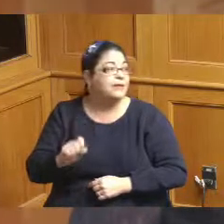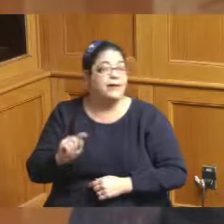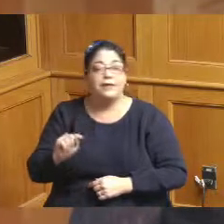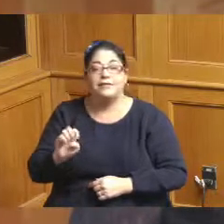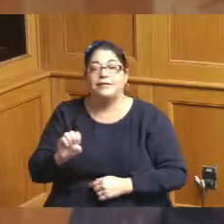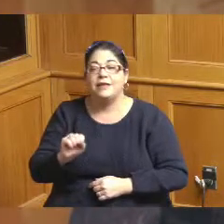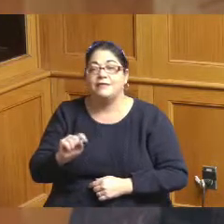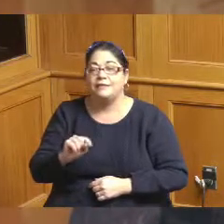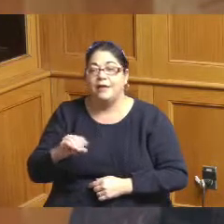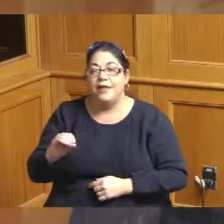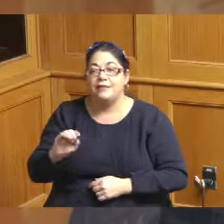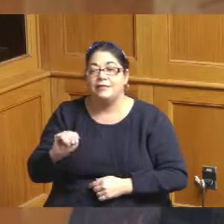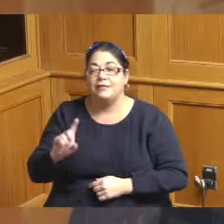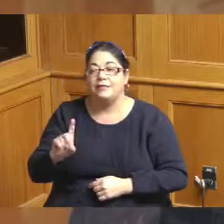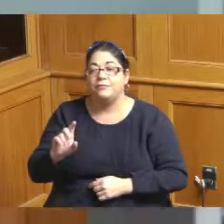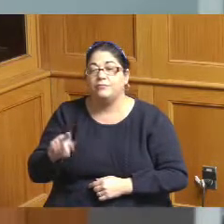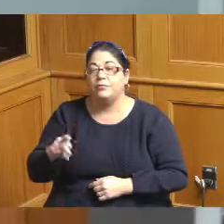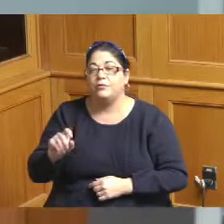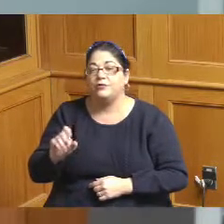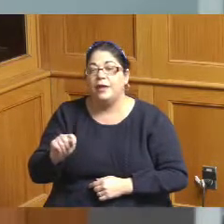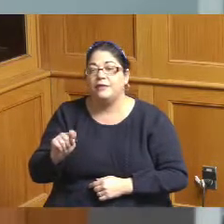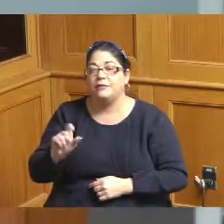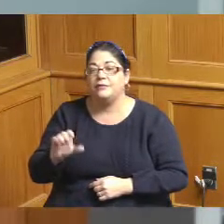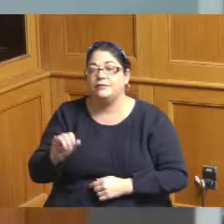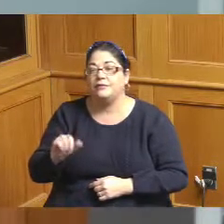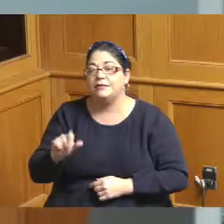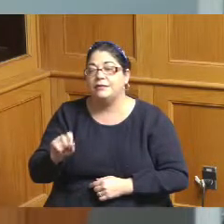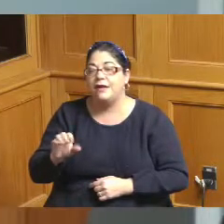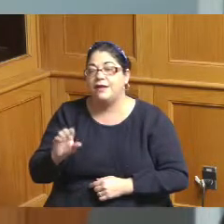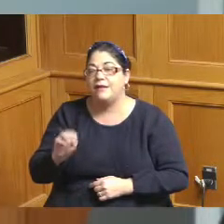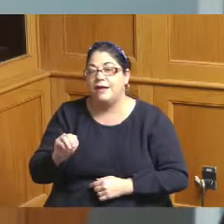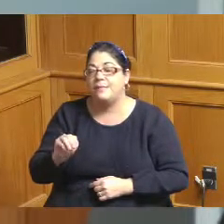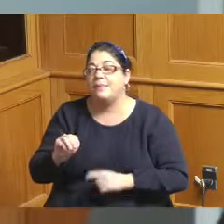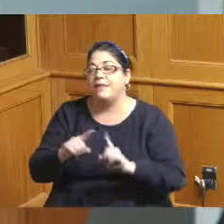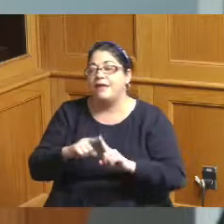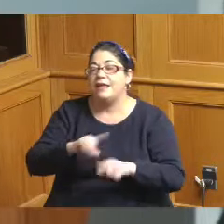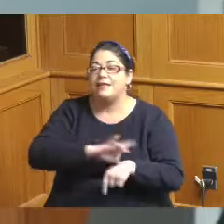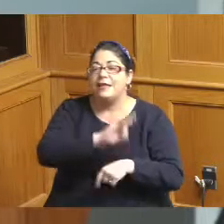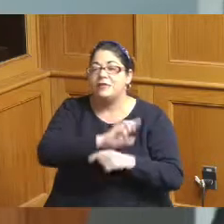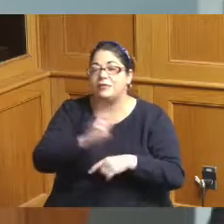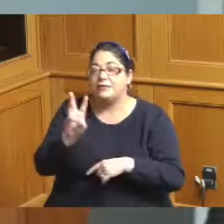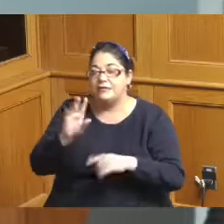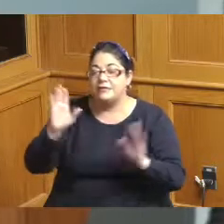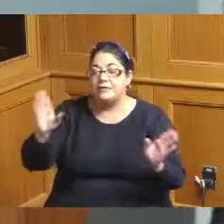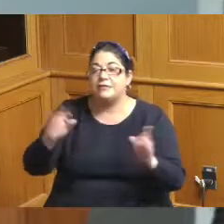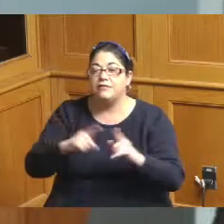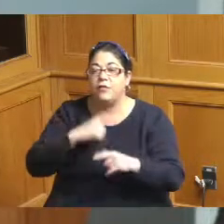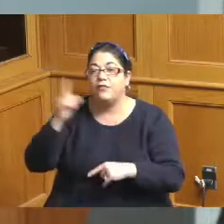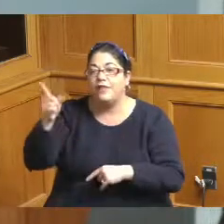Friday I believe 10 a.m to 6 p.m or are our hours okay all right what's been so confusing related